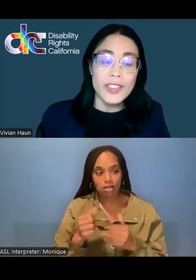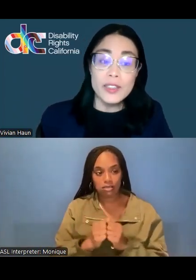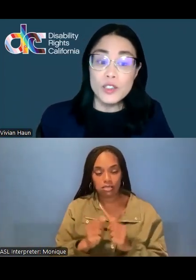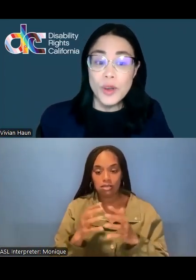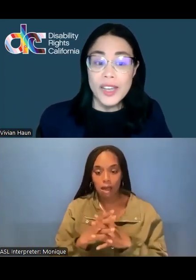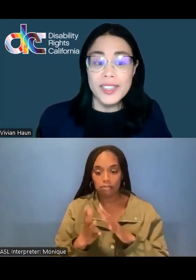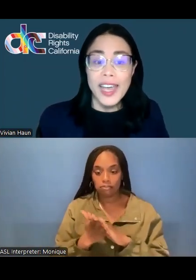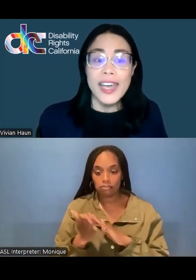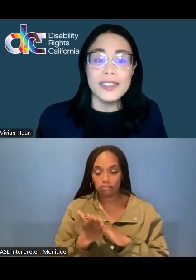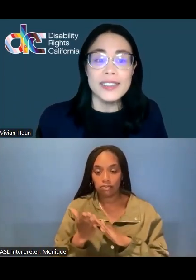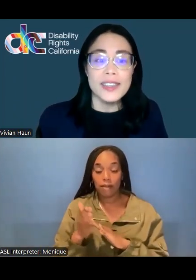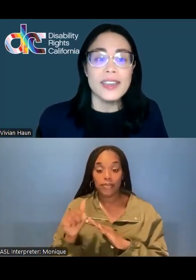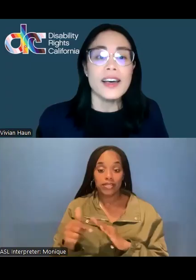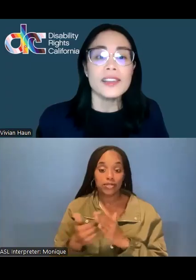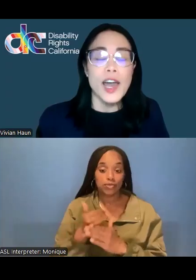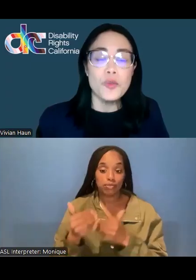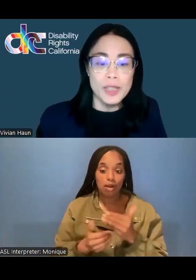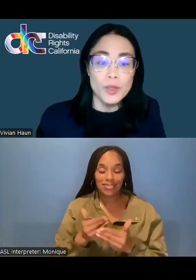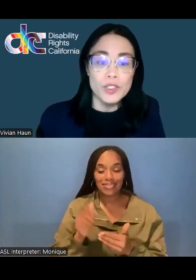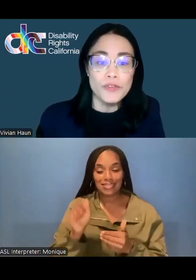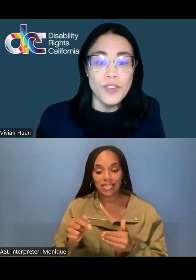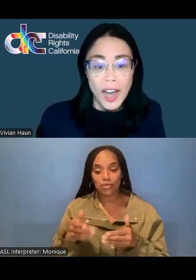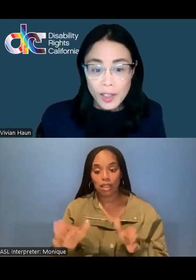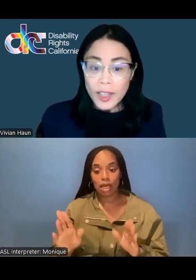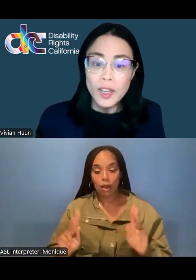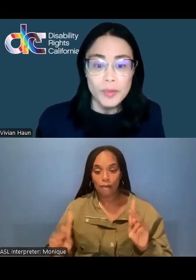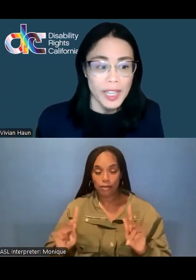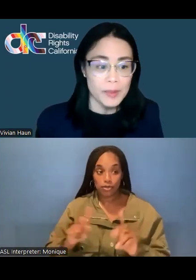and this new process has to allow people to file a complaint